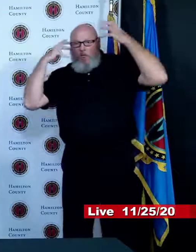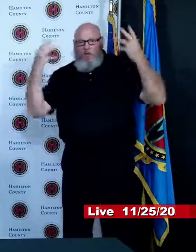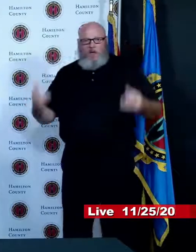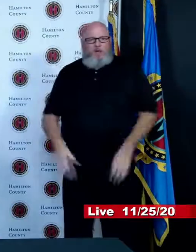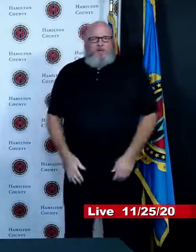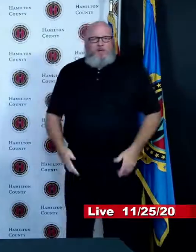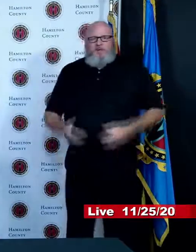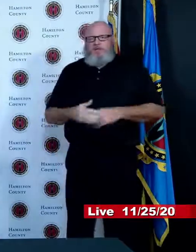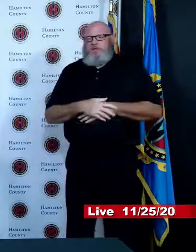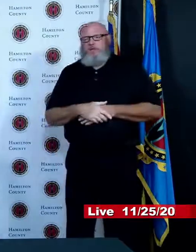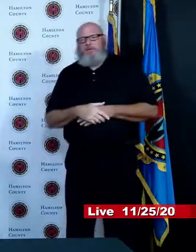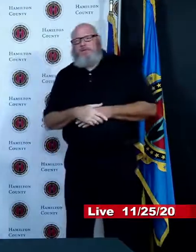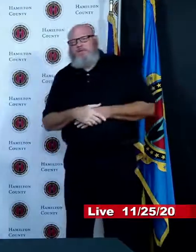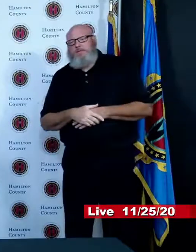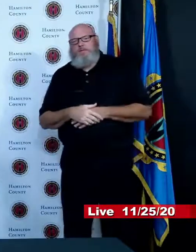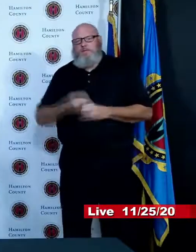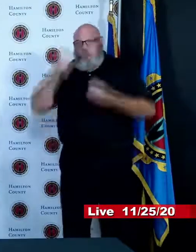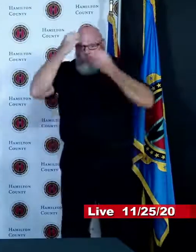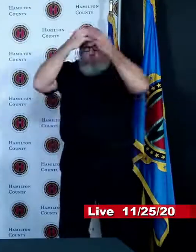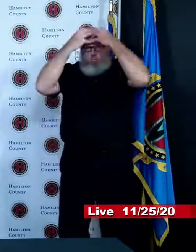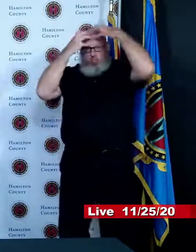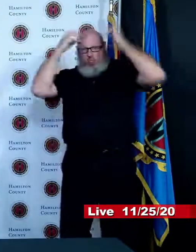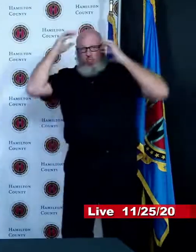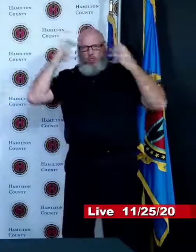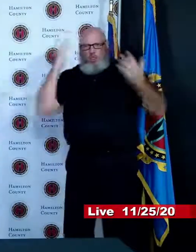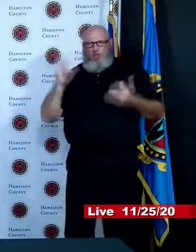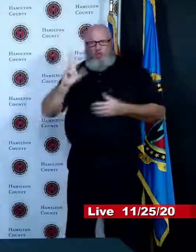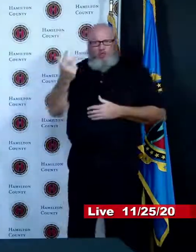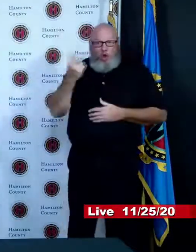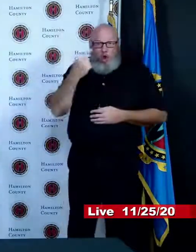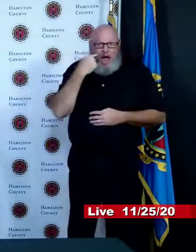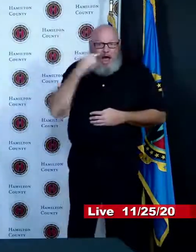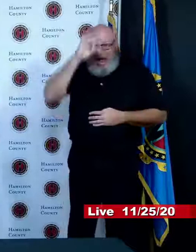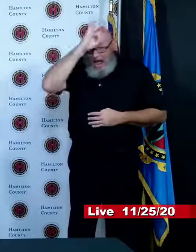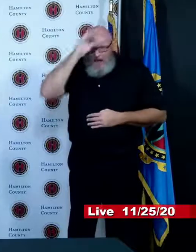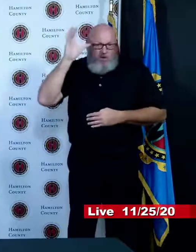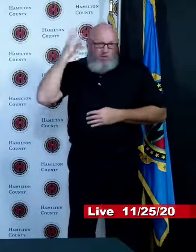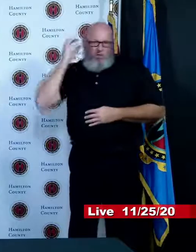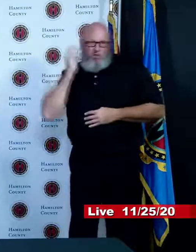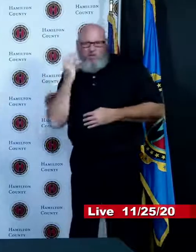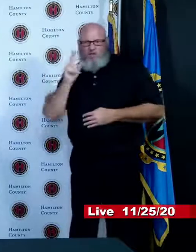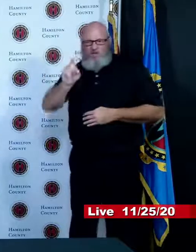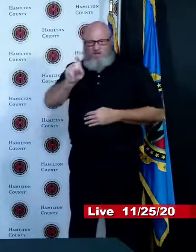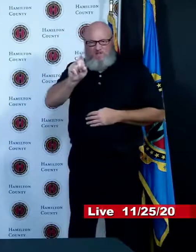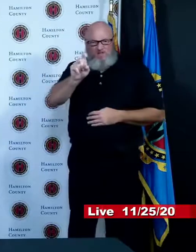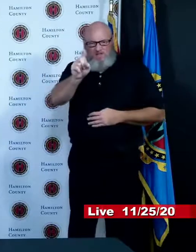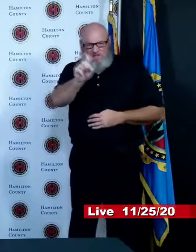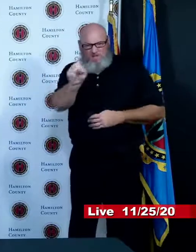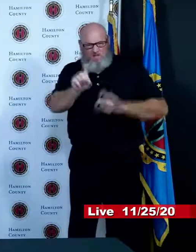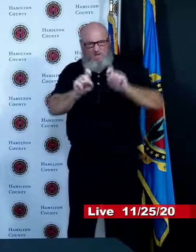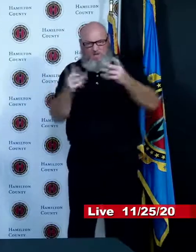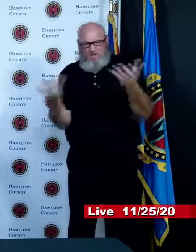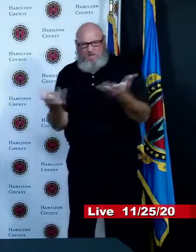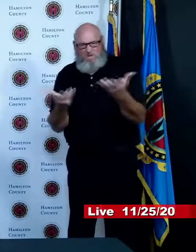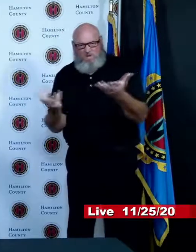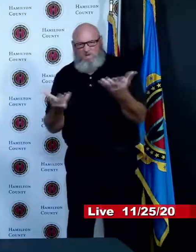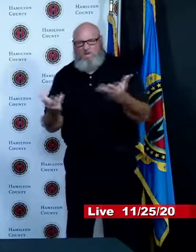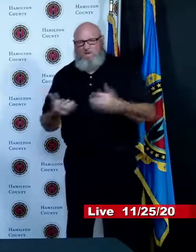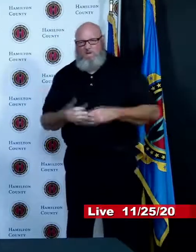completely understand and appreciate especially among those anti vaxxers that are just flat out you know there's that community out there too that people of all races and it's just like they're so